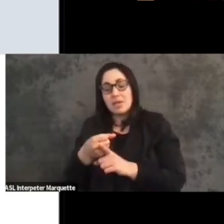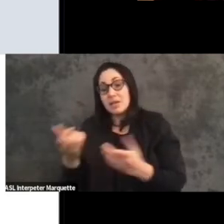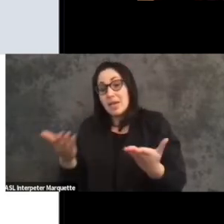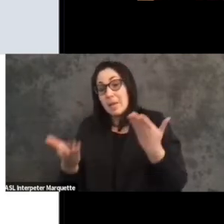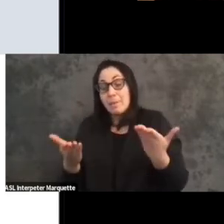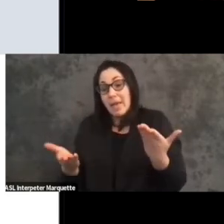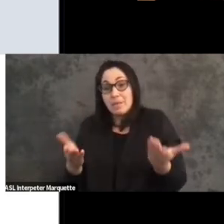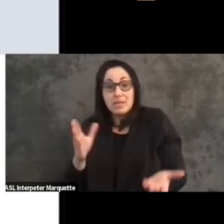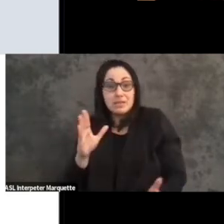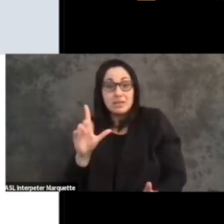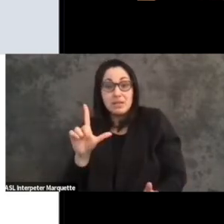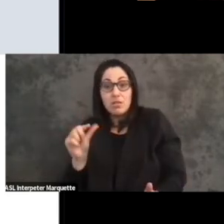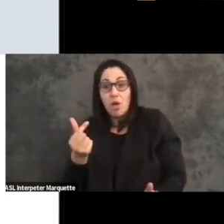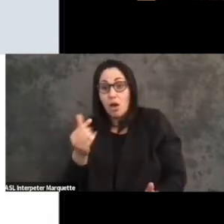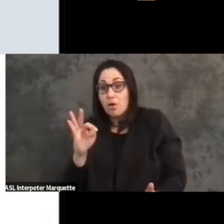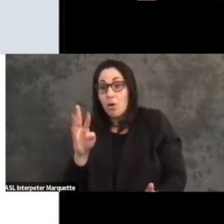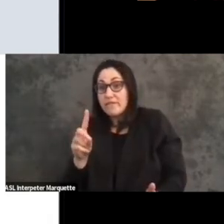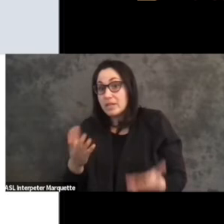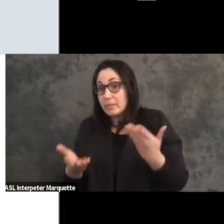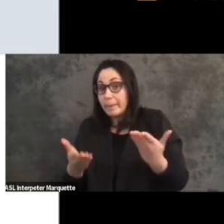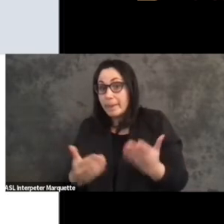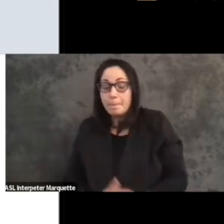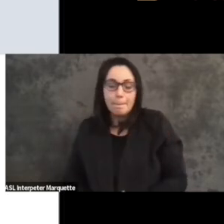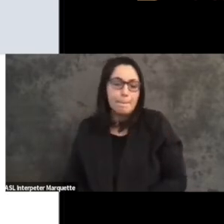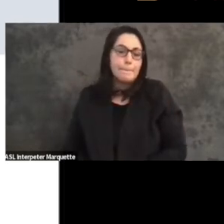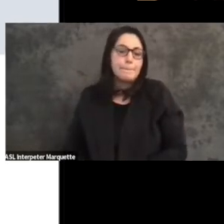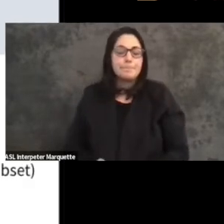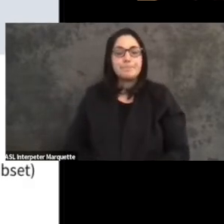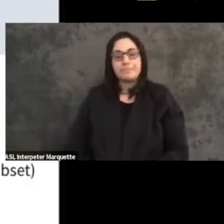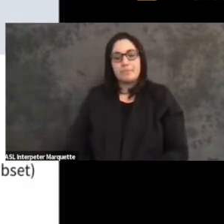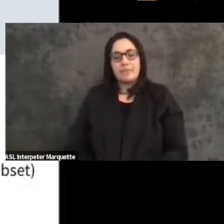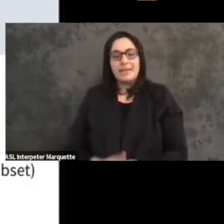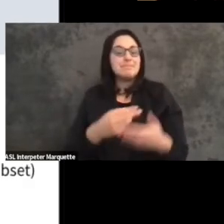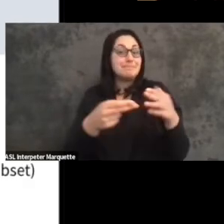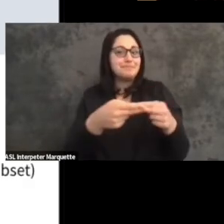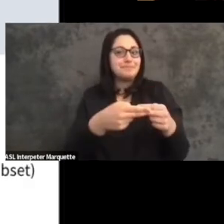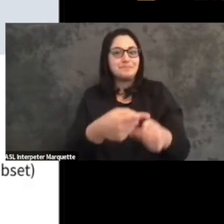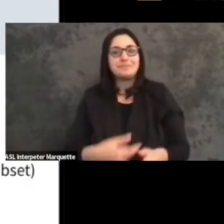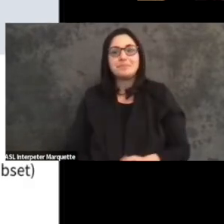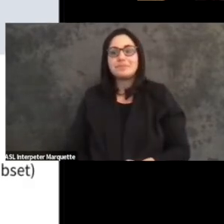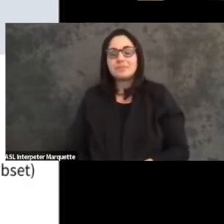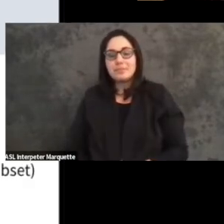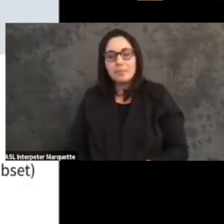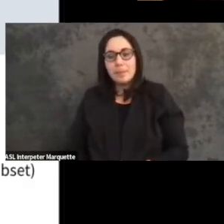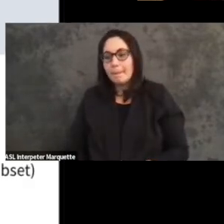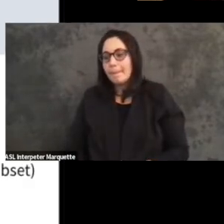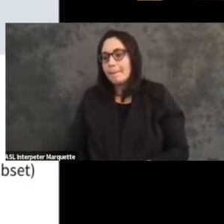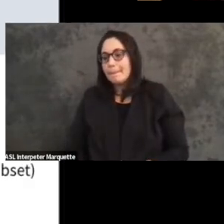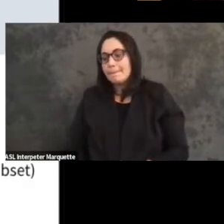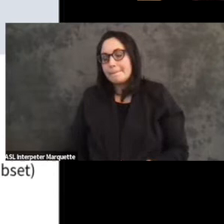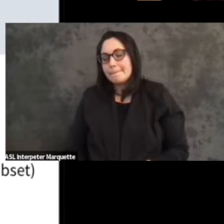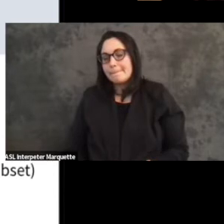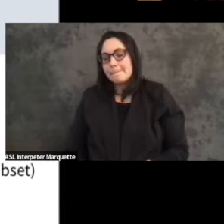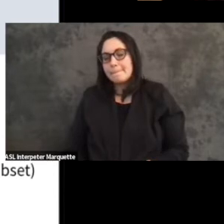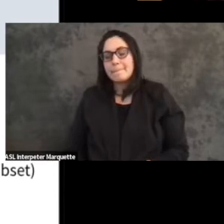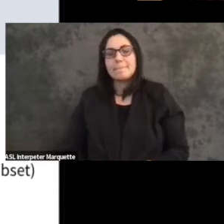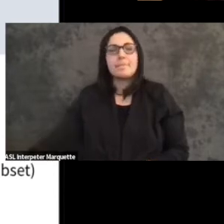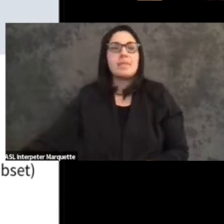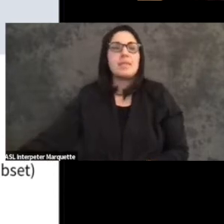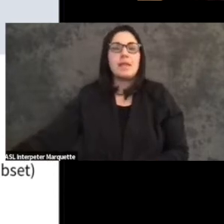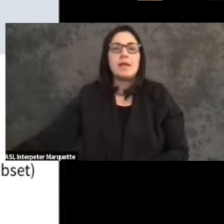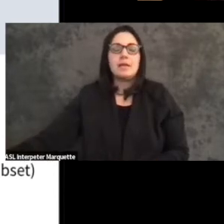these symptoms, and you had acute COVID It might be Long COVID. So in conclusion, next